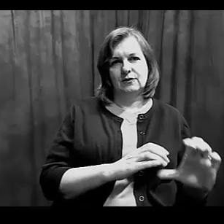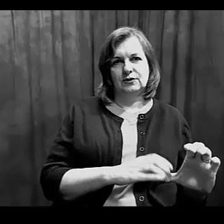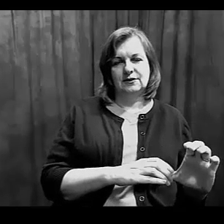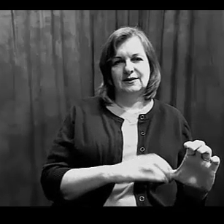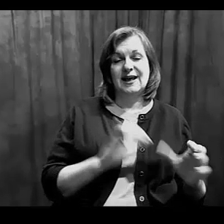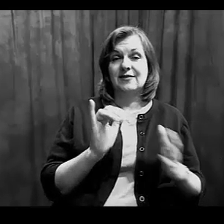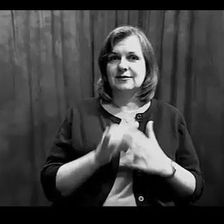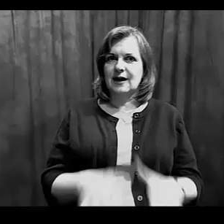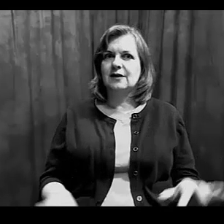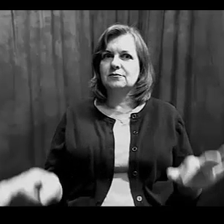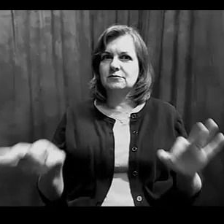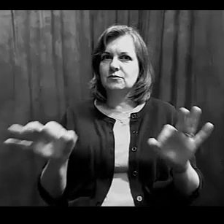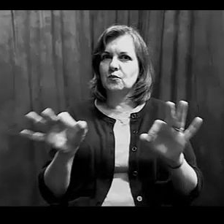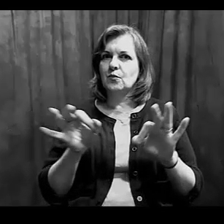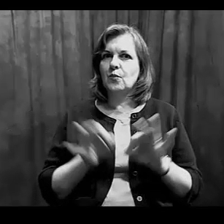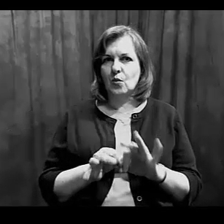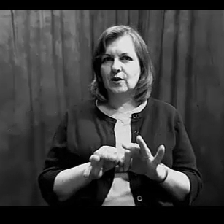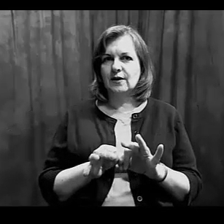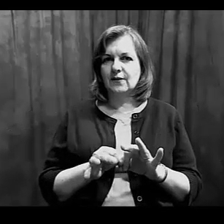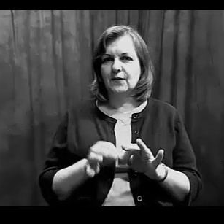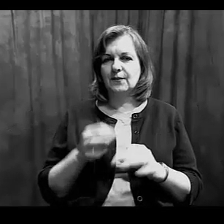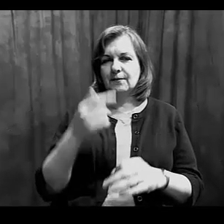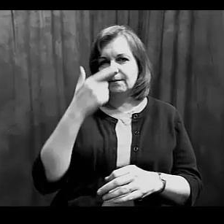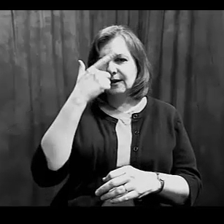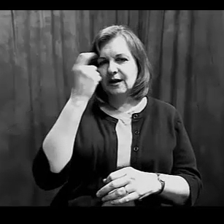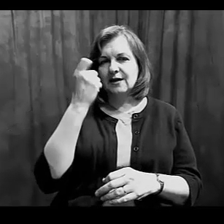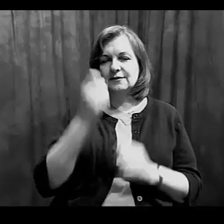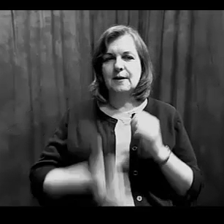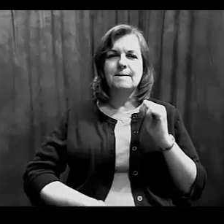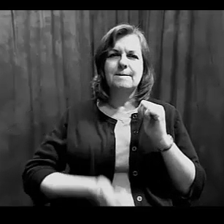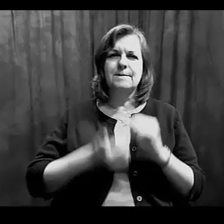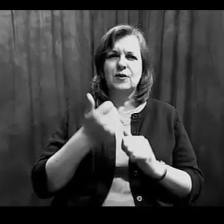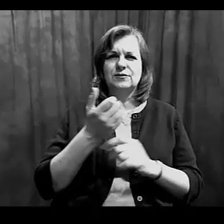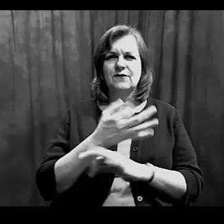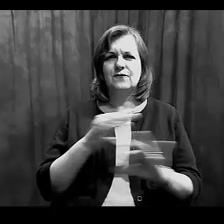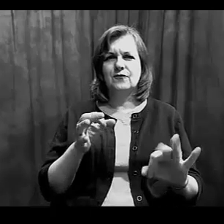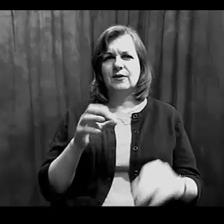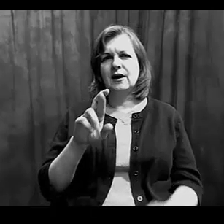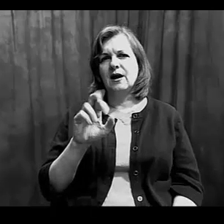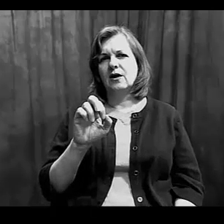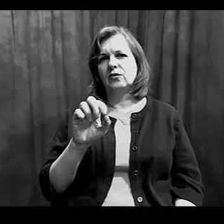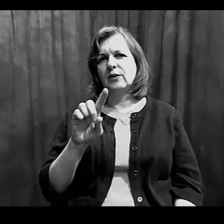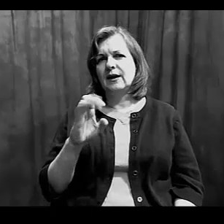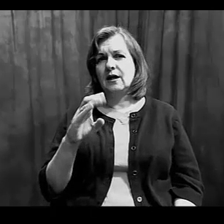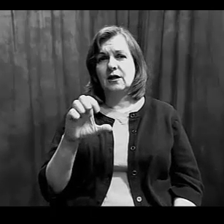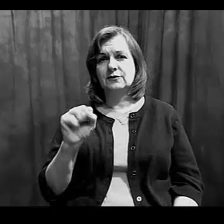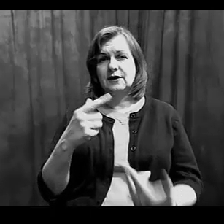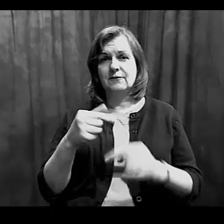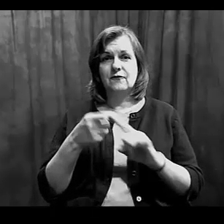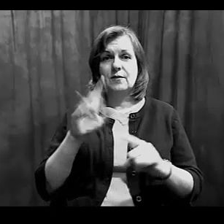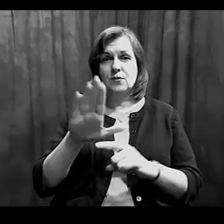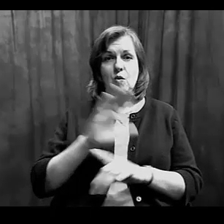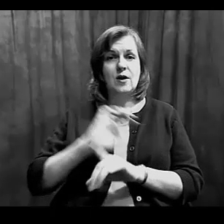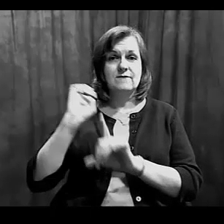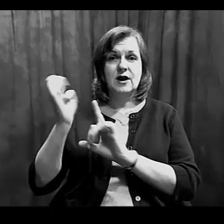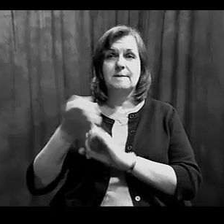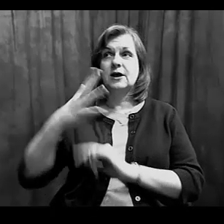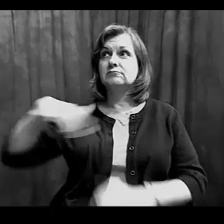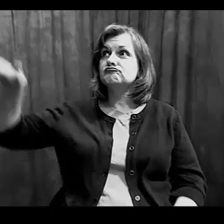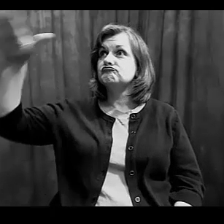this is critical to think about because most of free radicals come from the environment